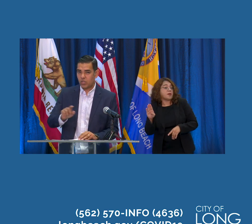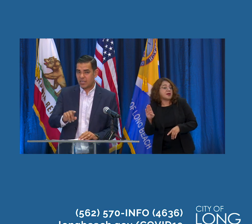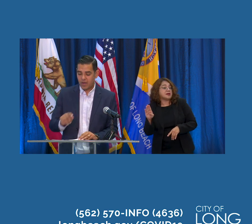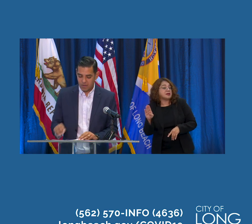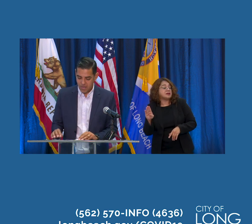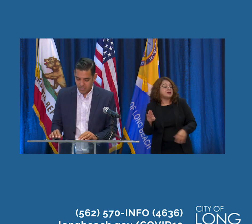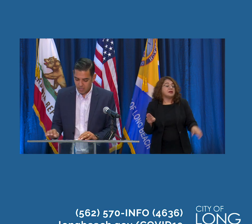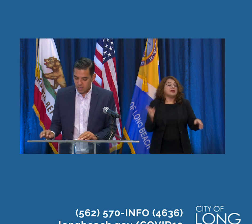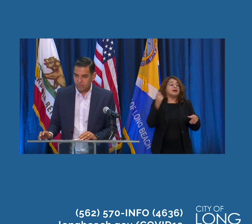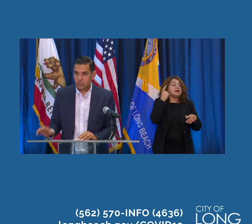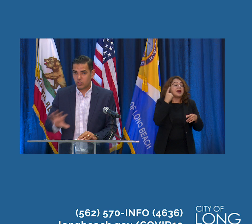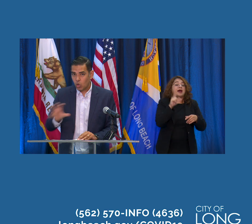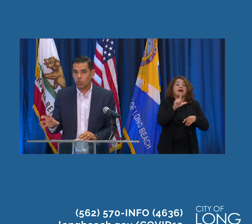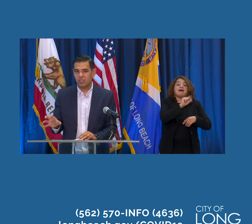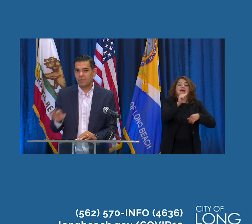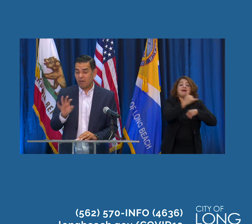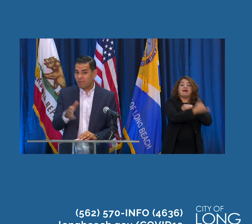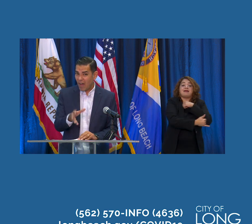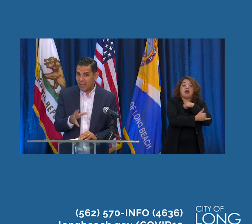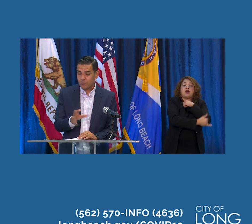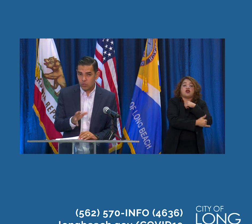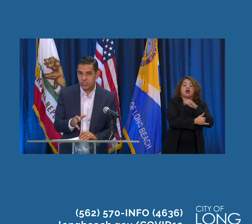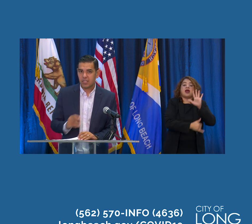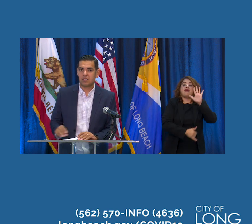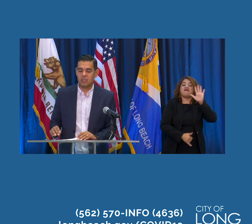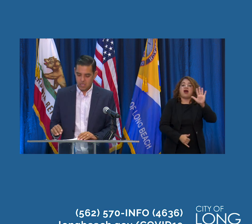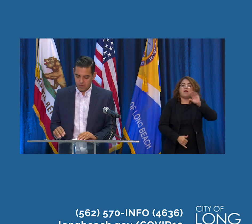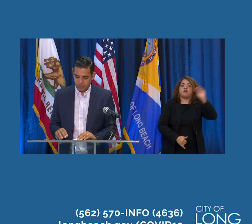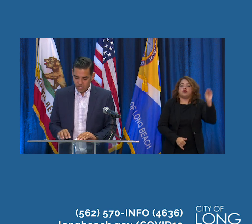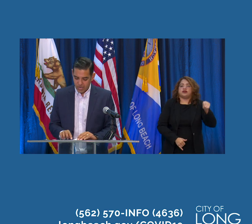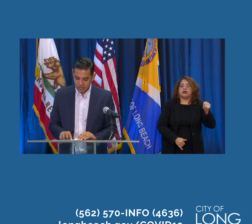we'll talk about in a minute, the total is about 5 percent.